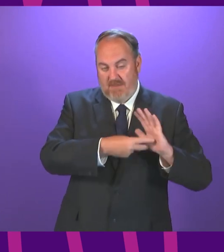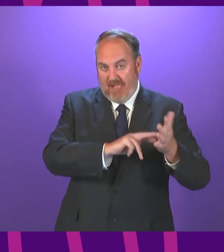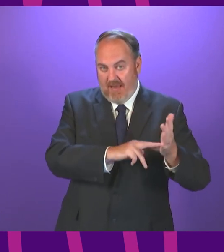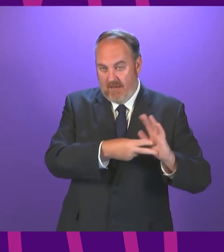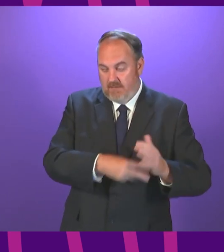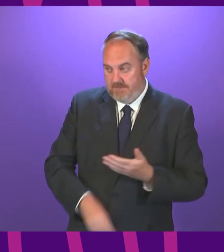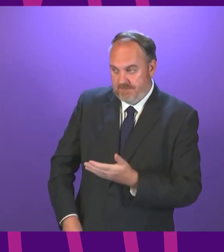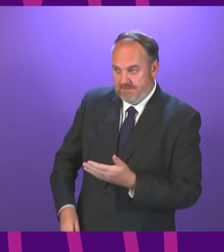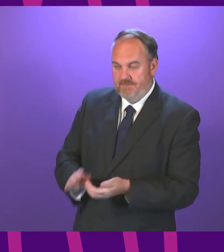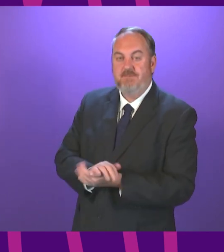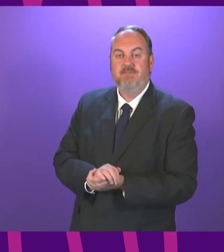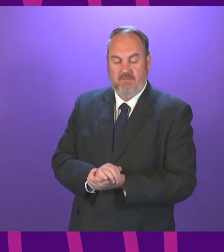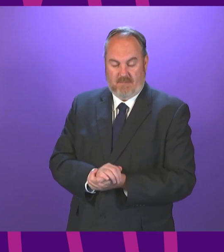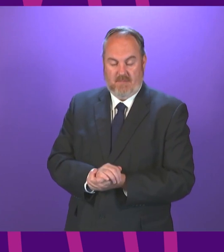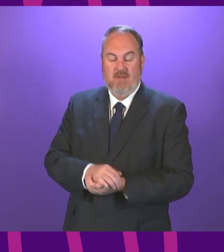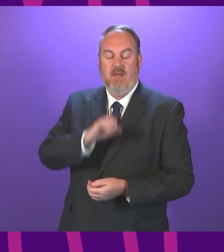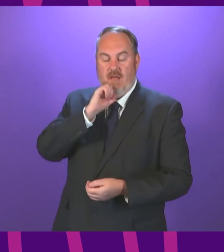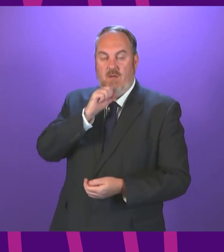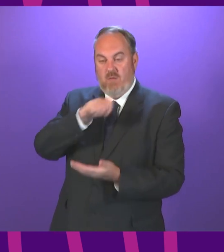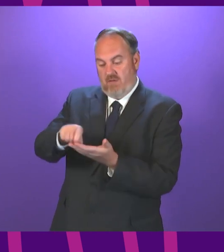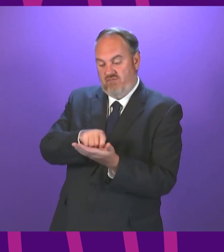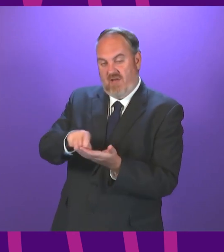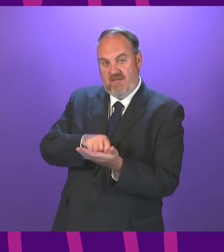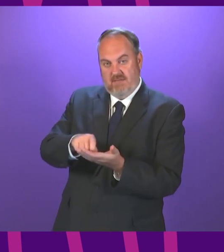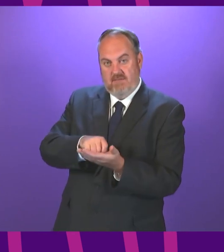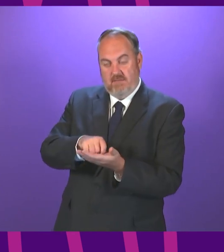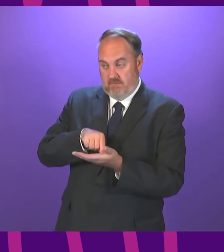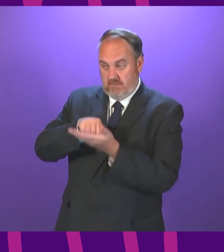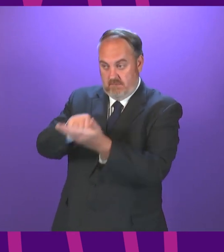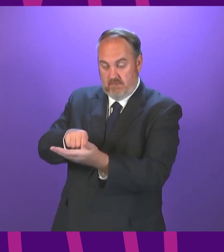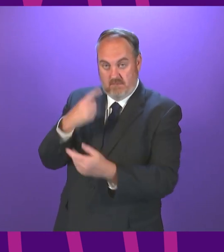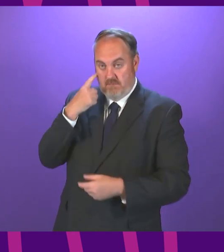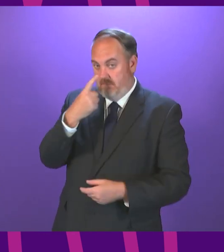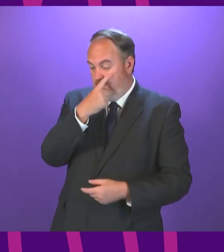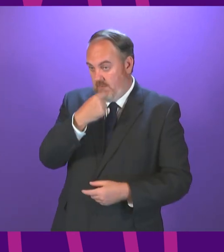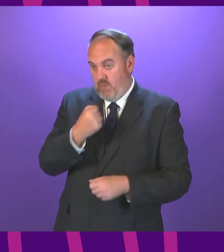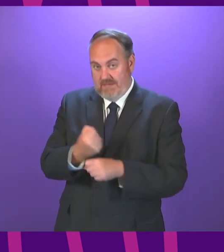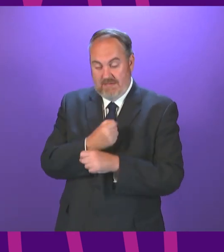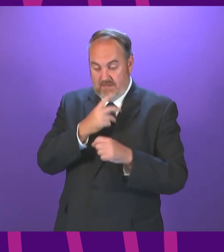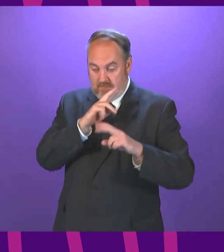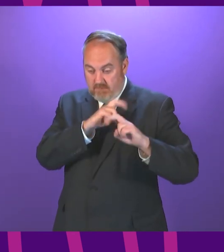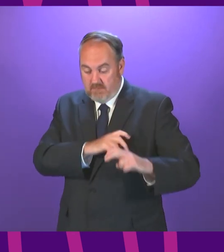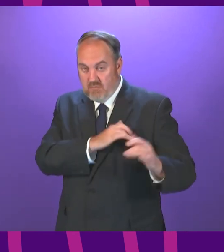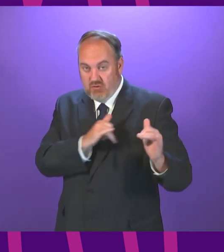I will provide detail in writing about the impact assessments that were undertaken and the process that we went through. We have to go through various four-harms